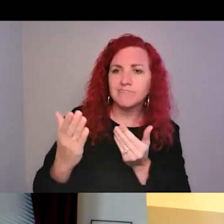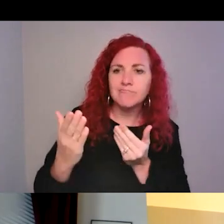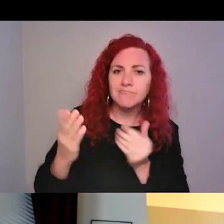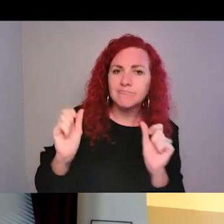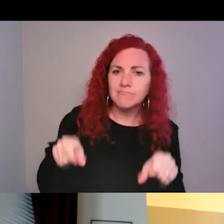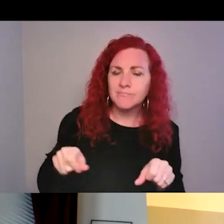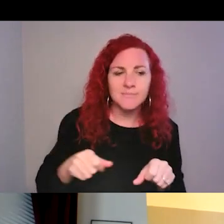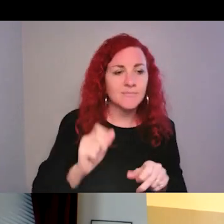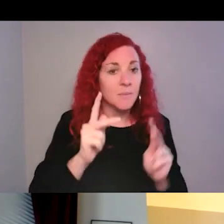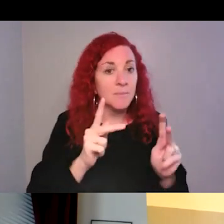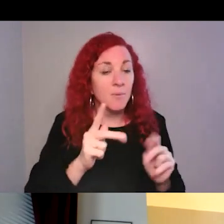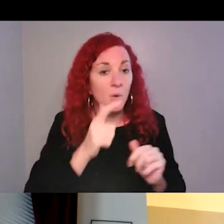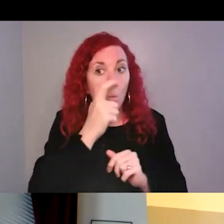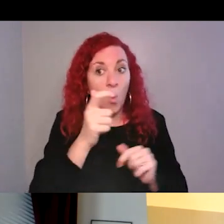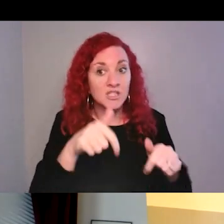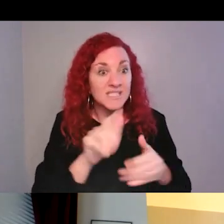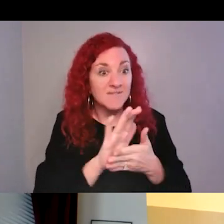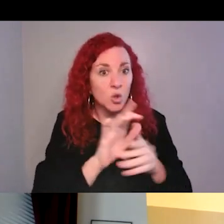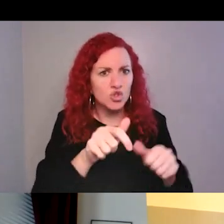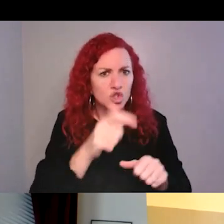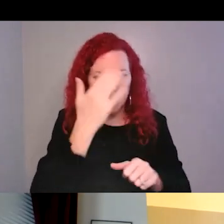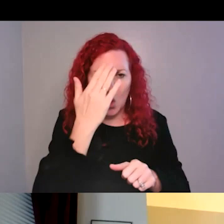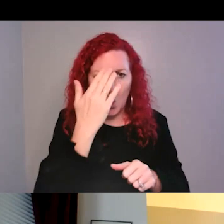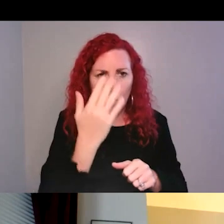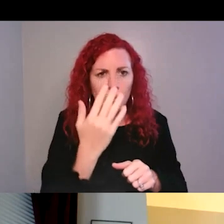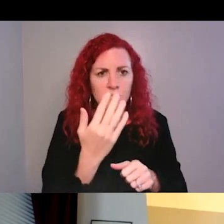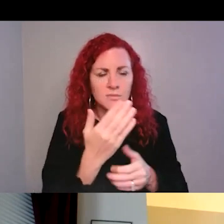: PEOPLE THAT WATCH THIS SHOULD KNOW THERE IS SOMEWHERE TO GO